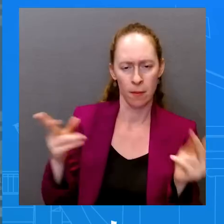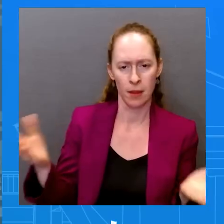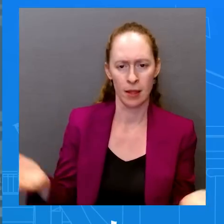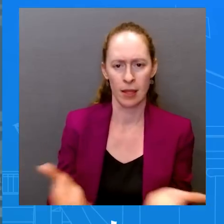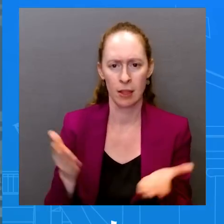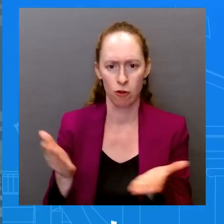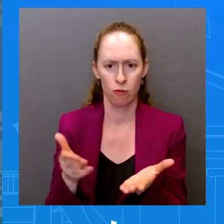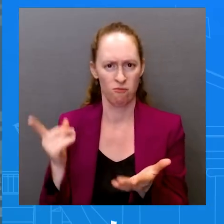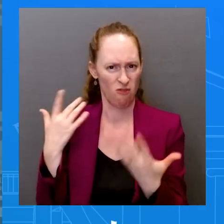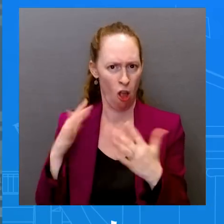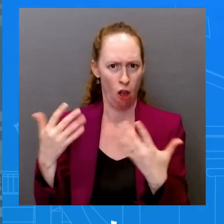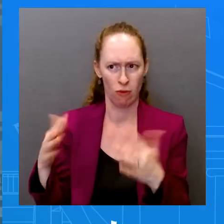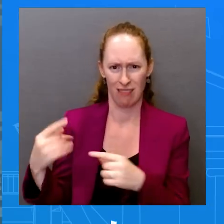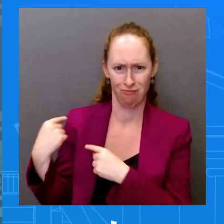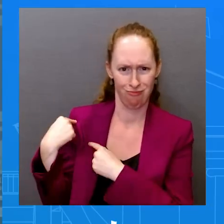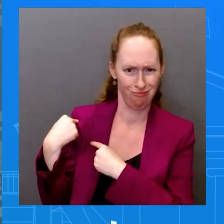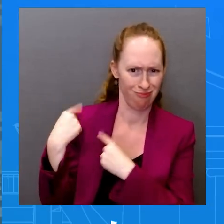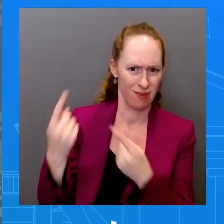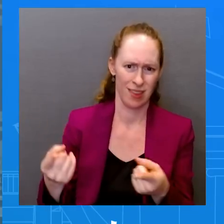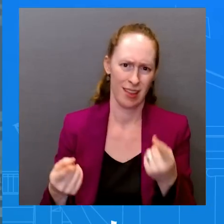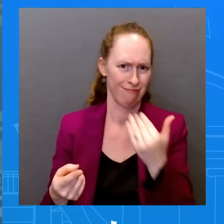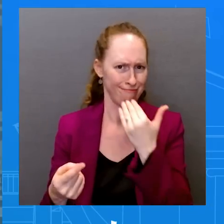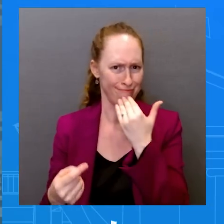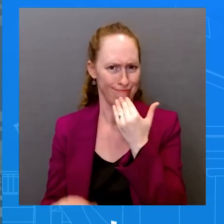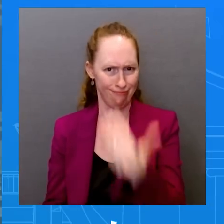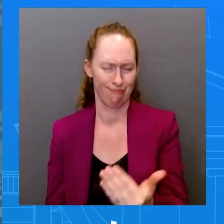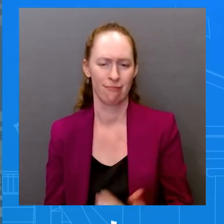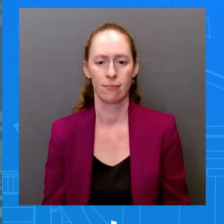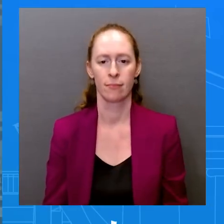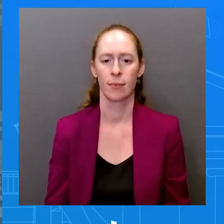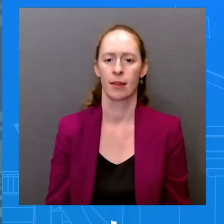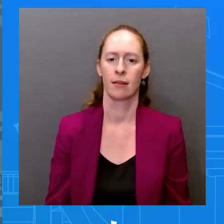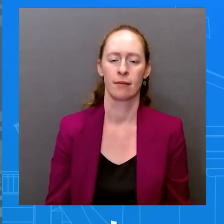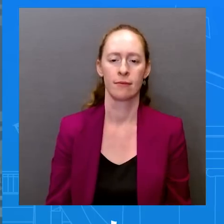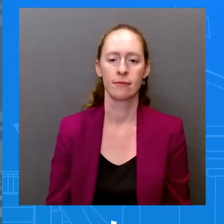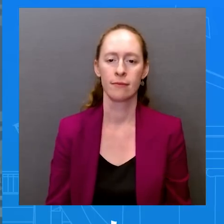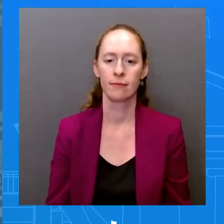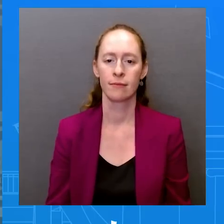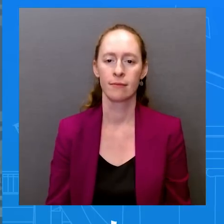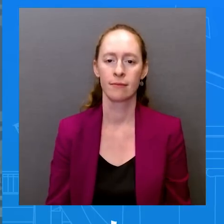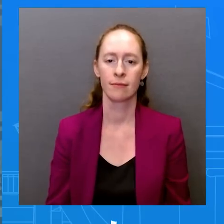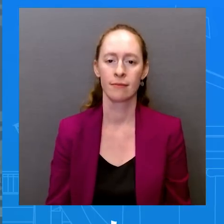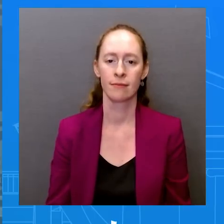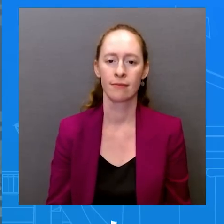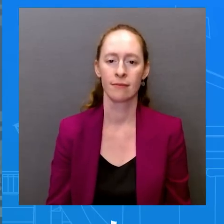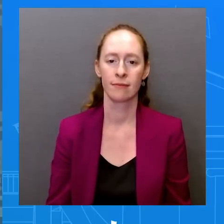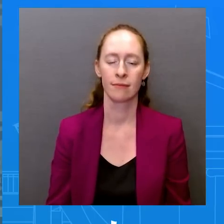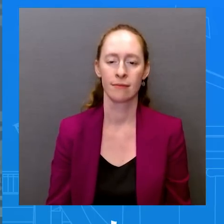been seeing with gas prices, right? Eighty-six days they've been trending down. And so we're encouraged by that.